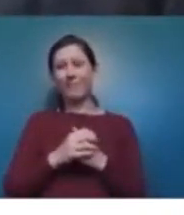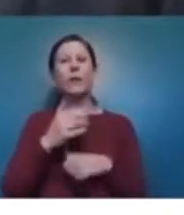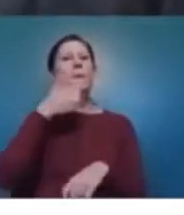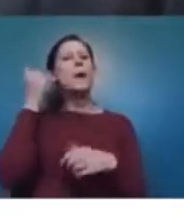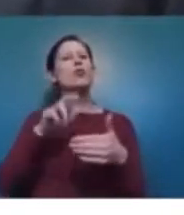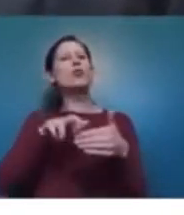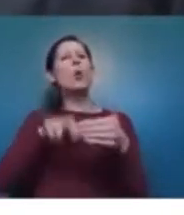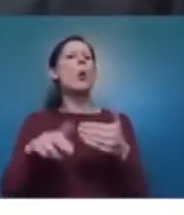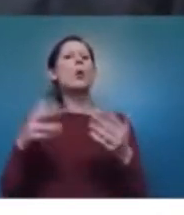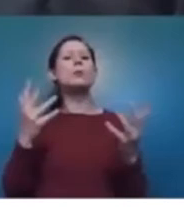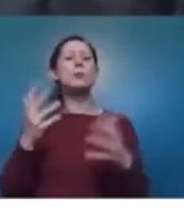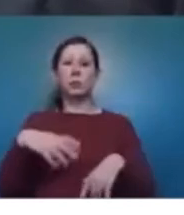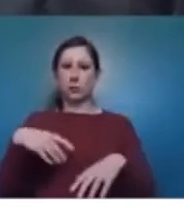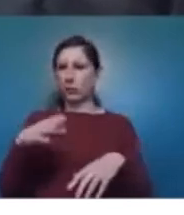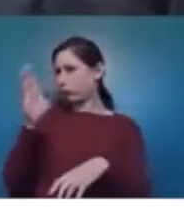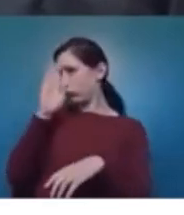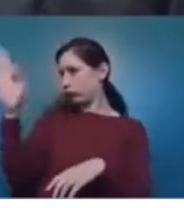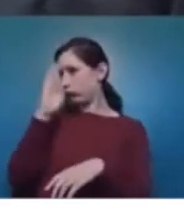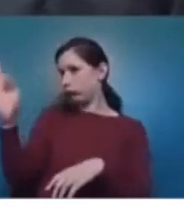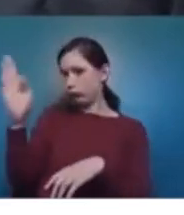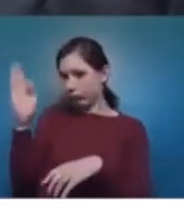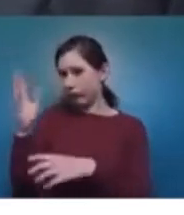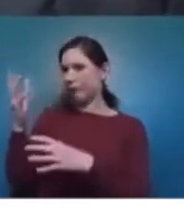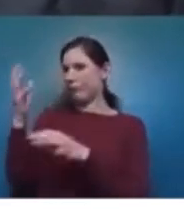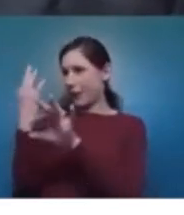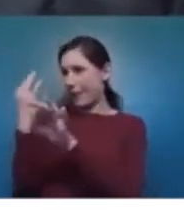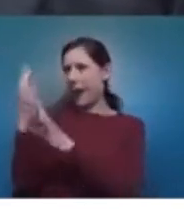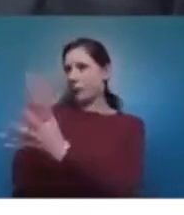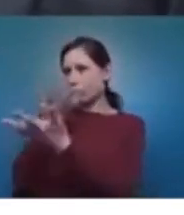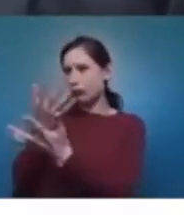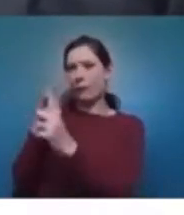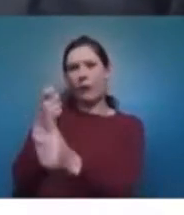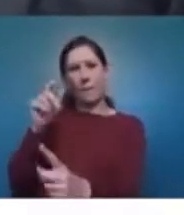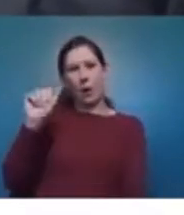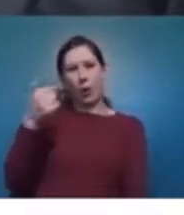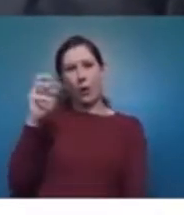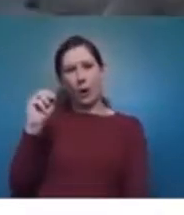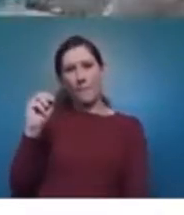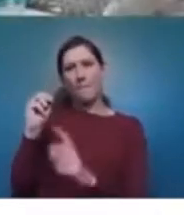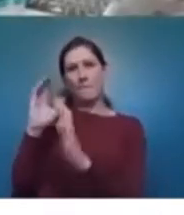But the best result of all has been the direct engagement and positive feedback from our aquarium community. We have